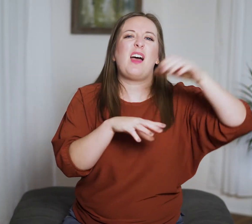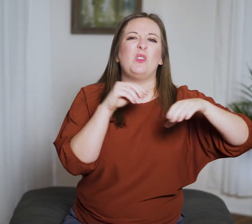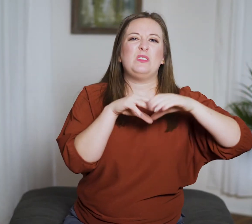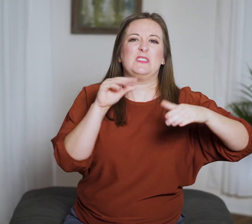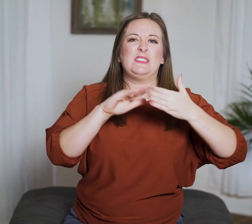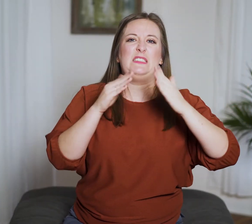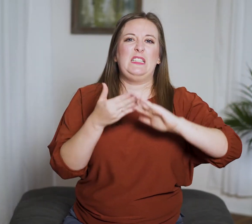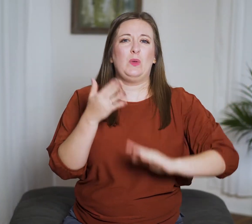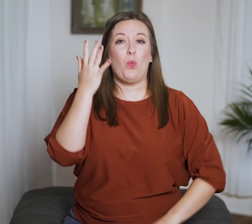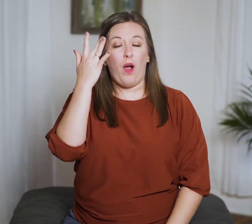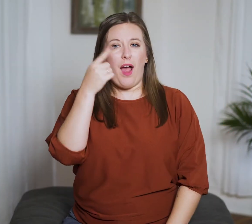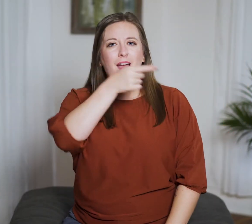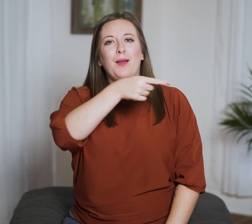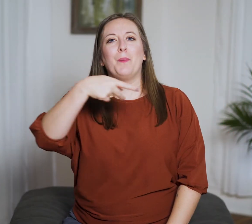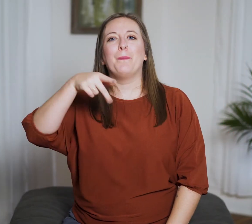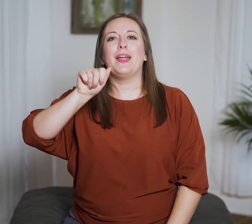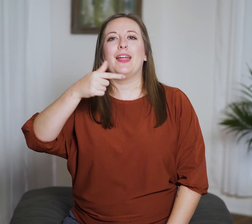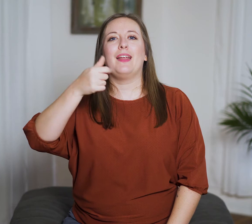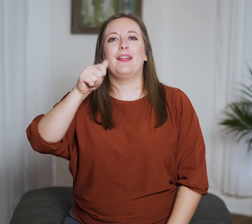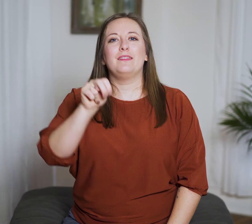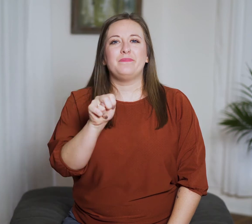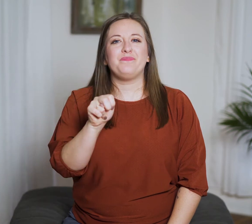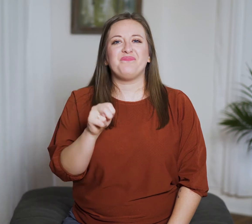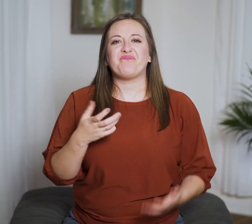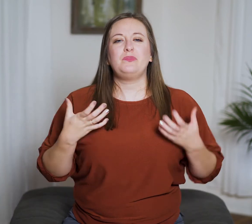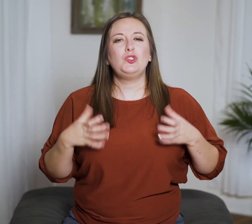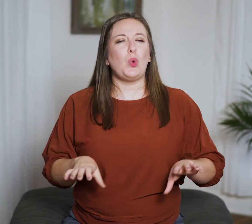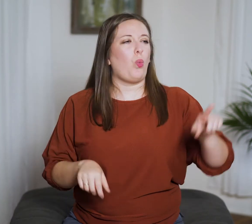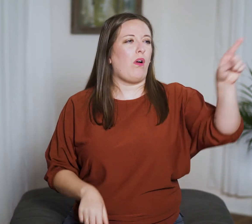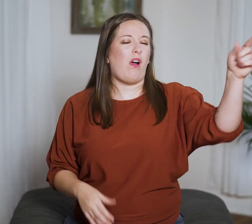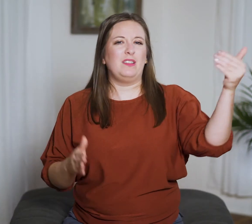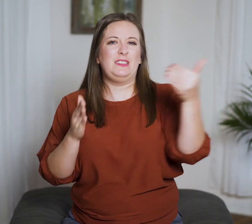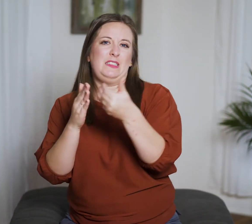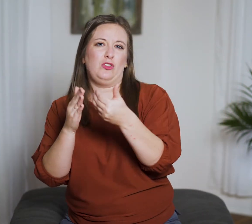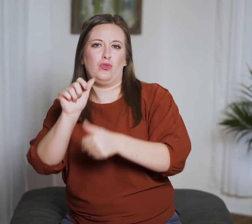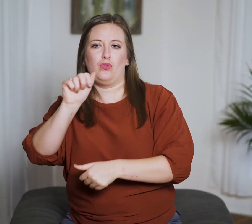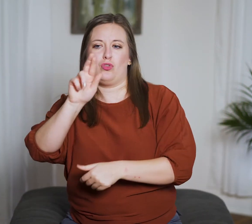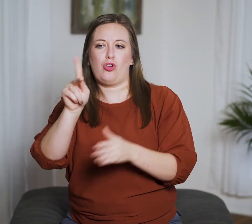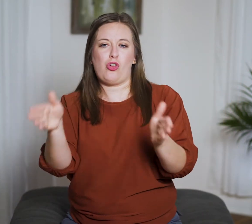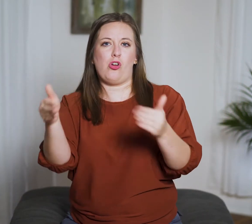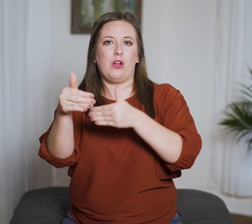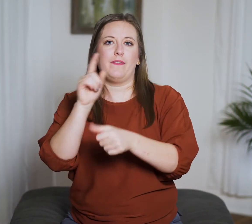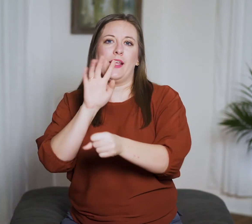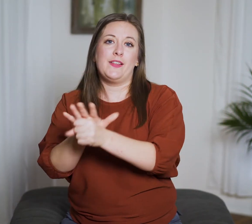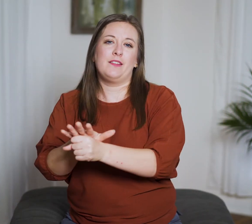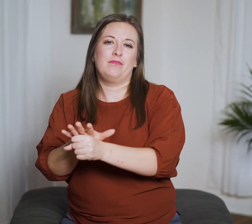outside the city because she’s a pagan, and he doesn’t want her near the ark of the covenant.